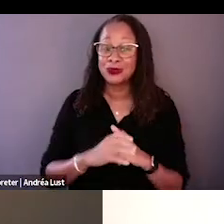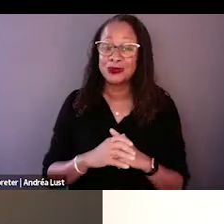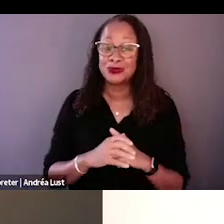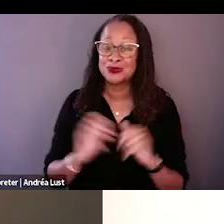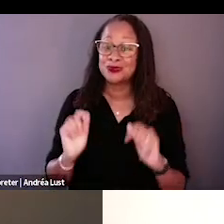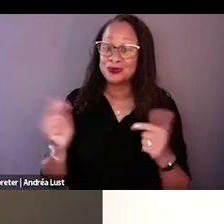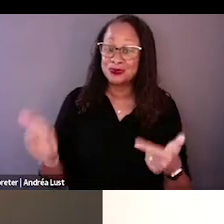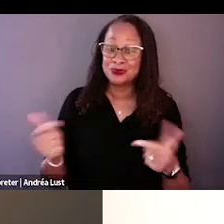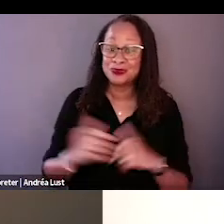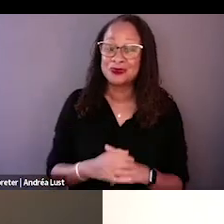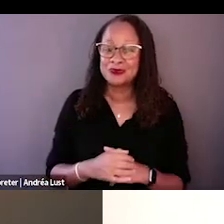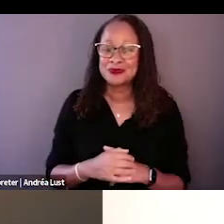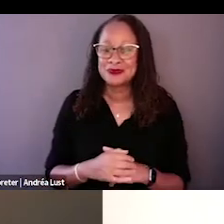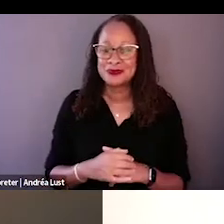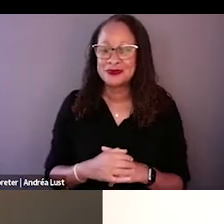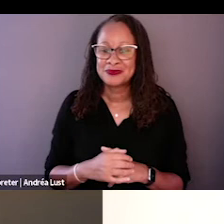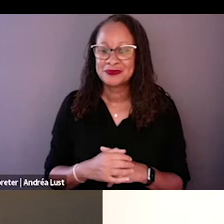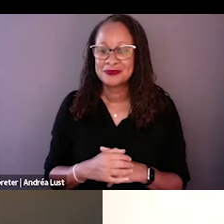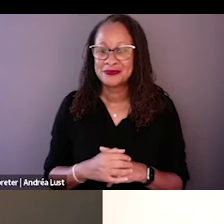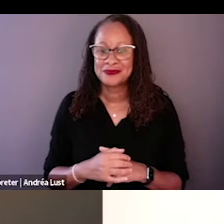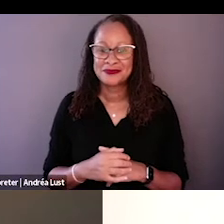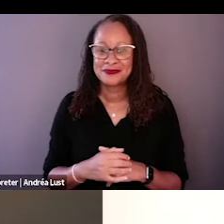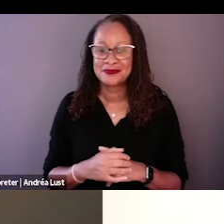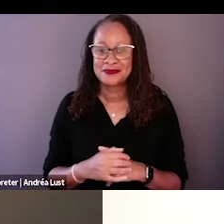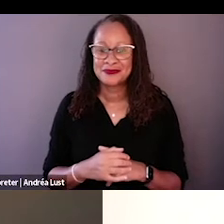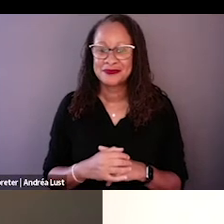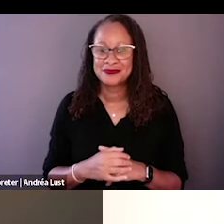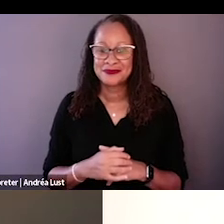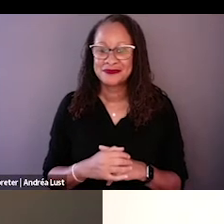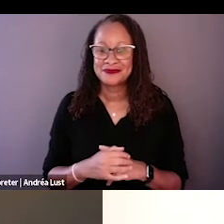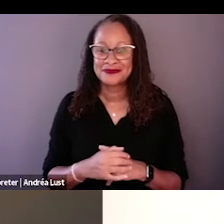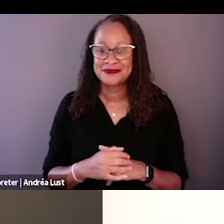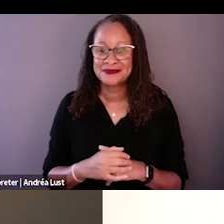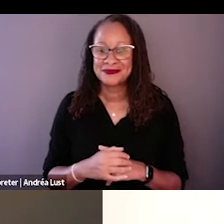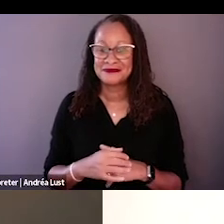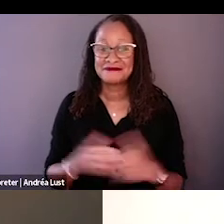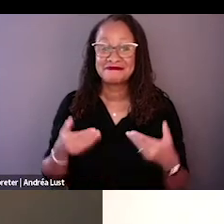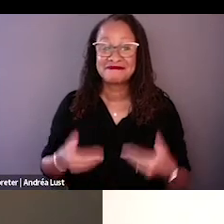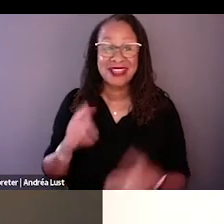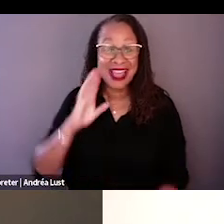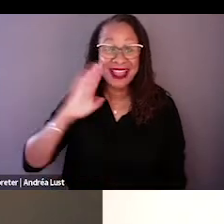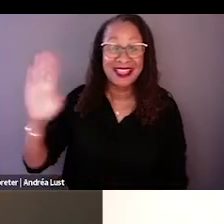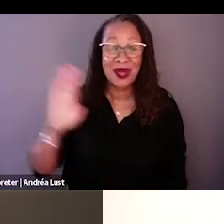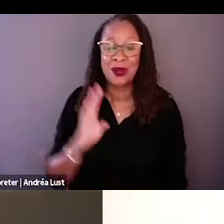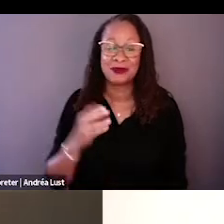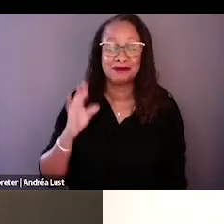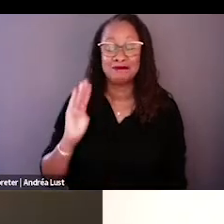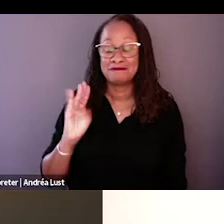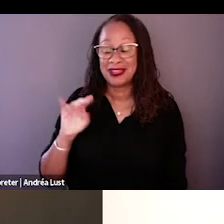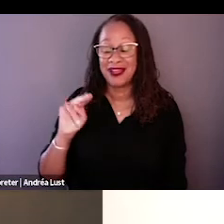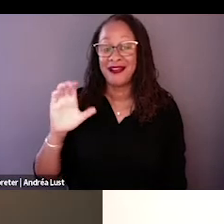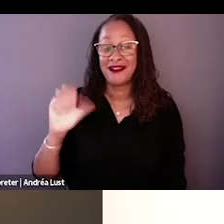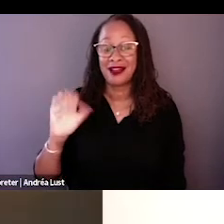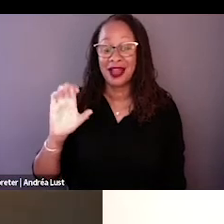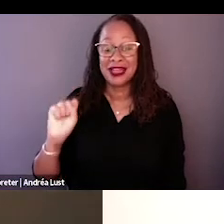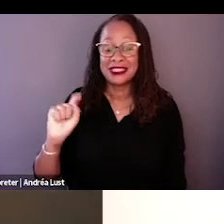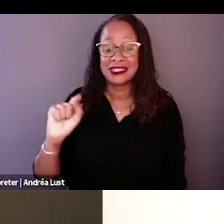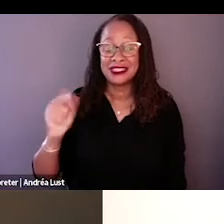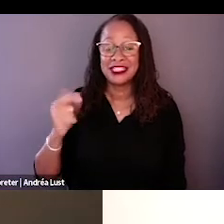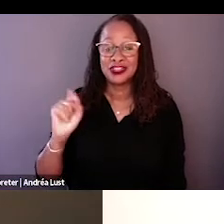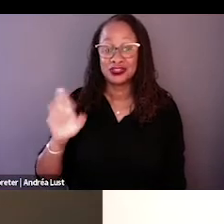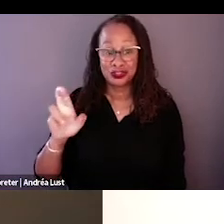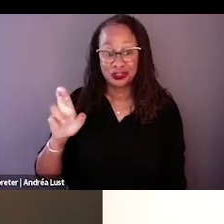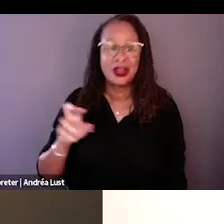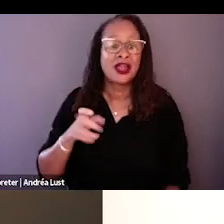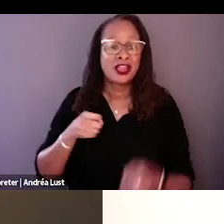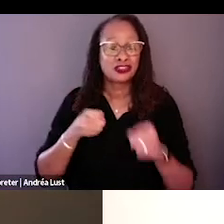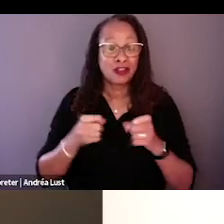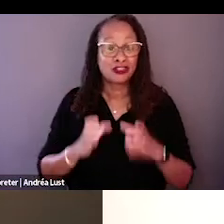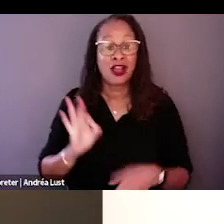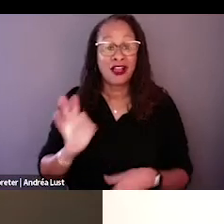the documentarian to balance down evidence and the more recent, techniques and graphics.